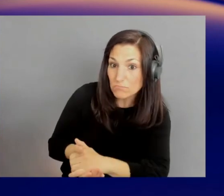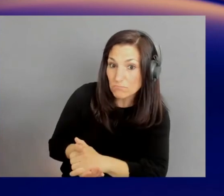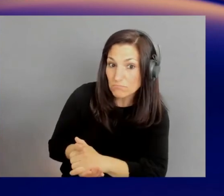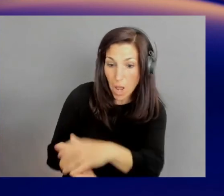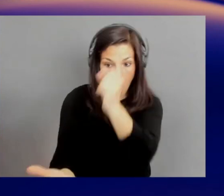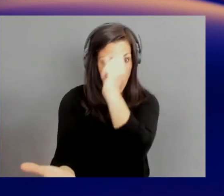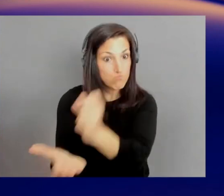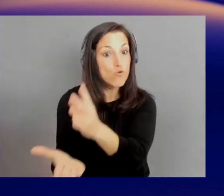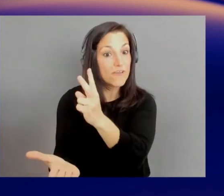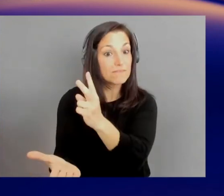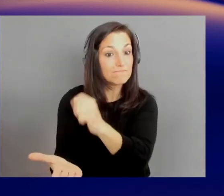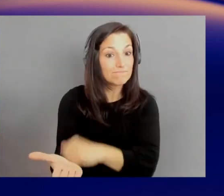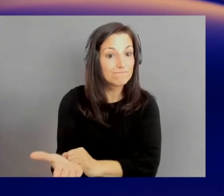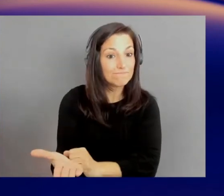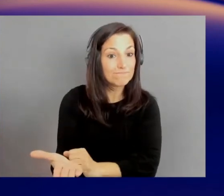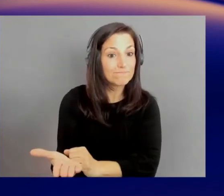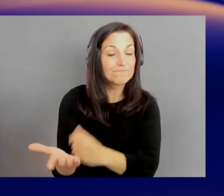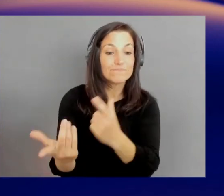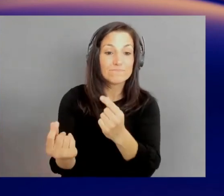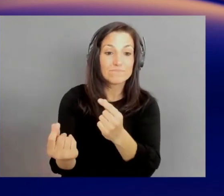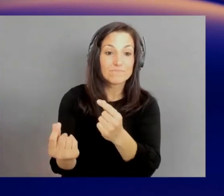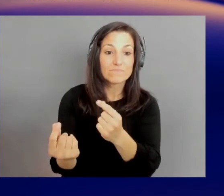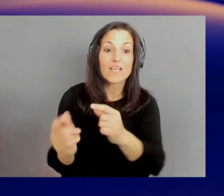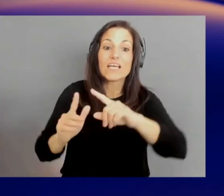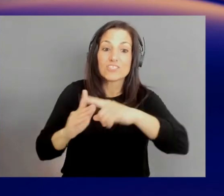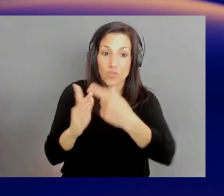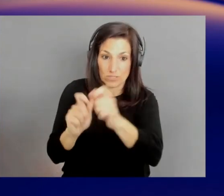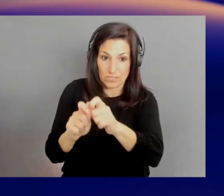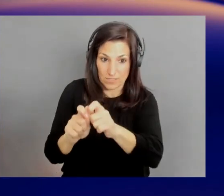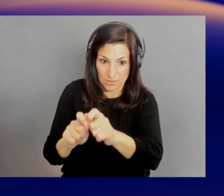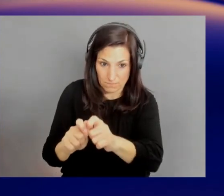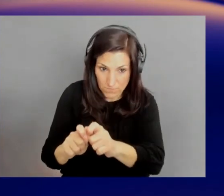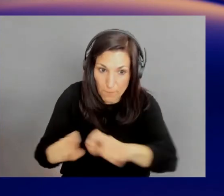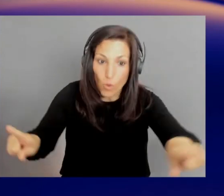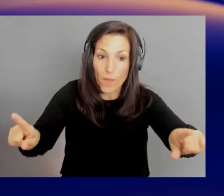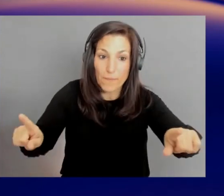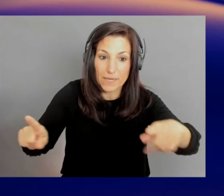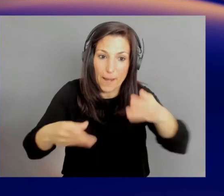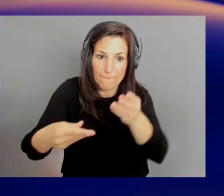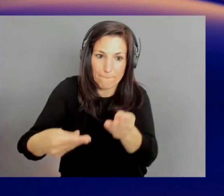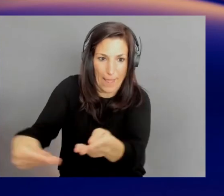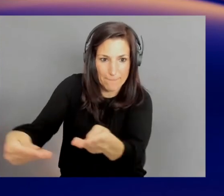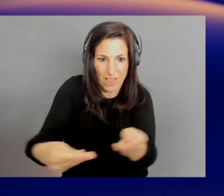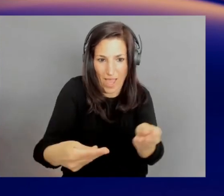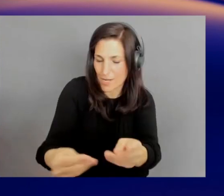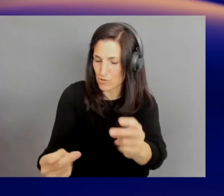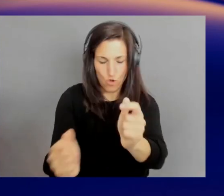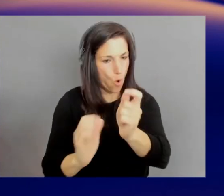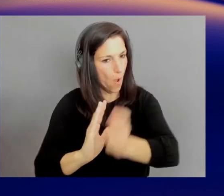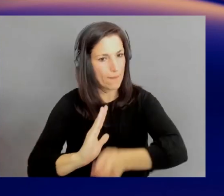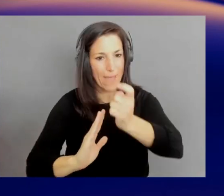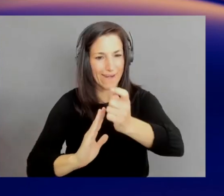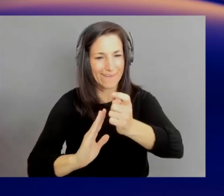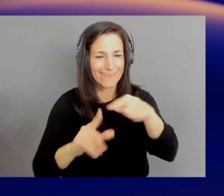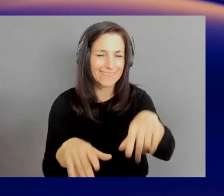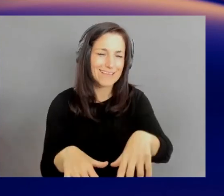And then what that does is kick off a deployment pipeline automatically. So what it's gonna do and these take a little bit more time to run